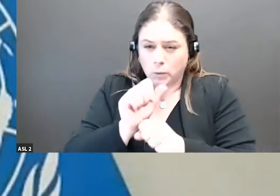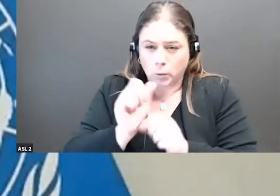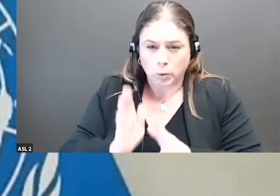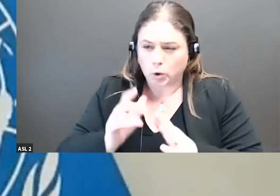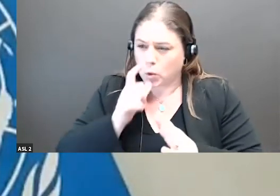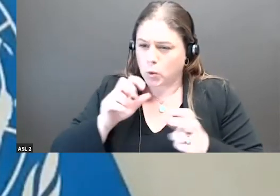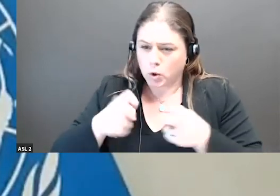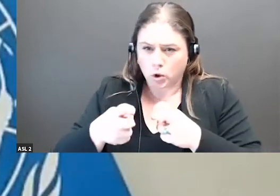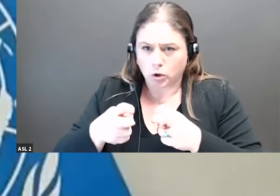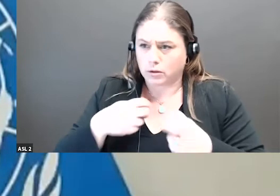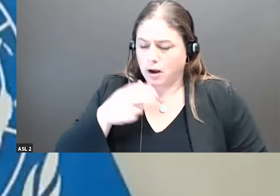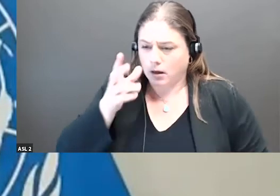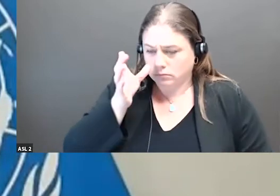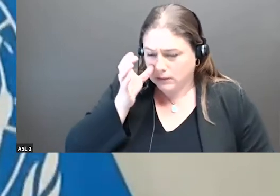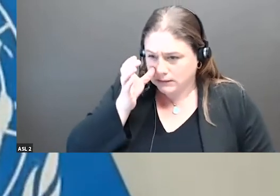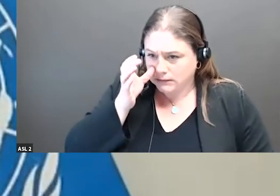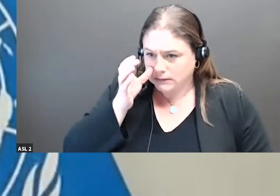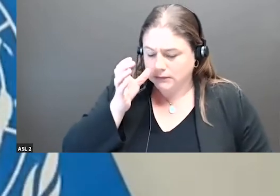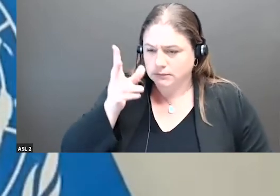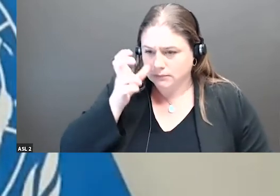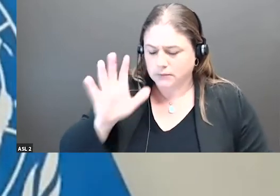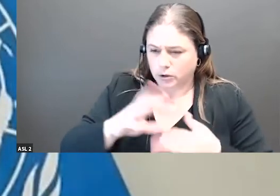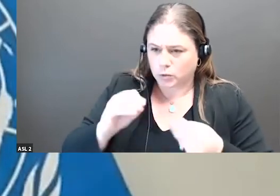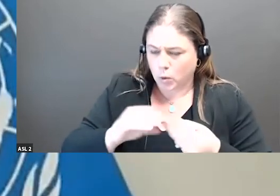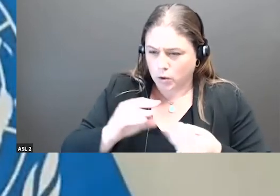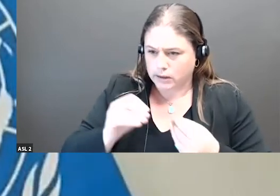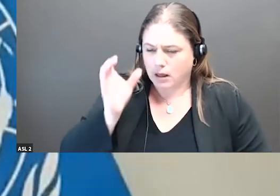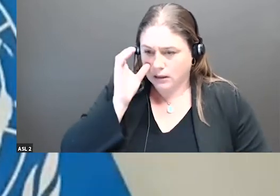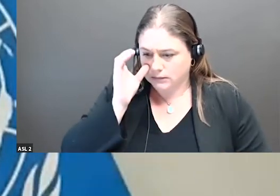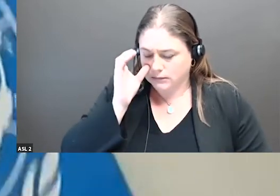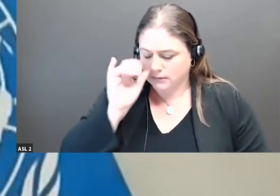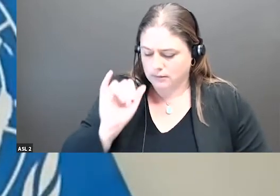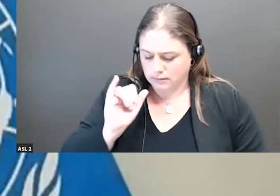just by listening and then figuring out how do we take the human footsteps forward,